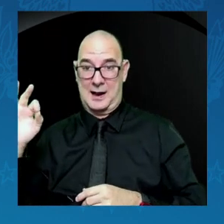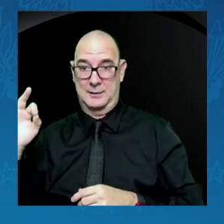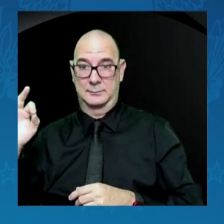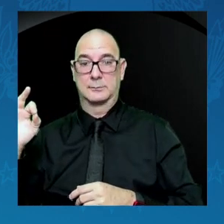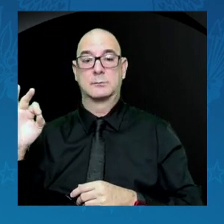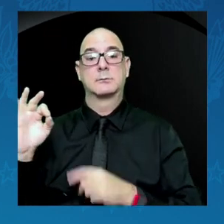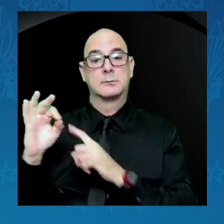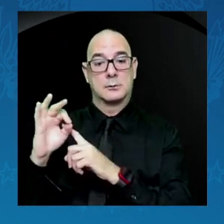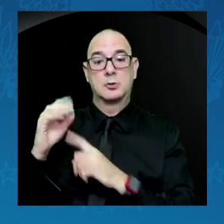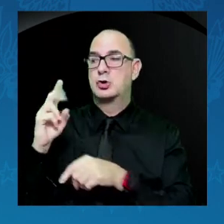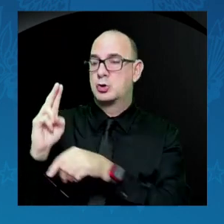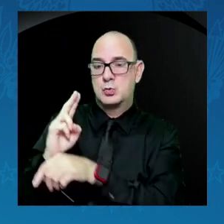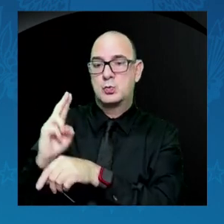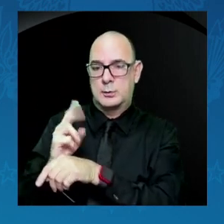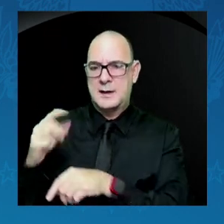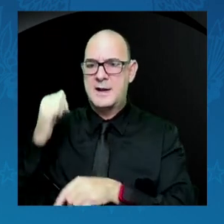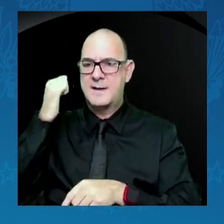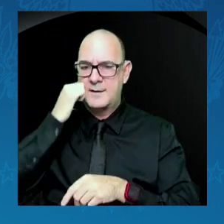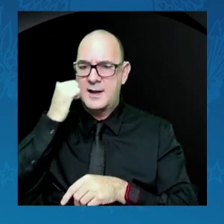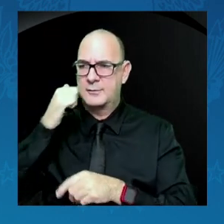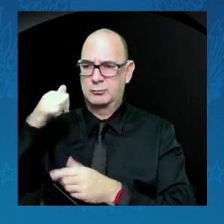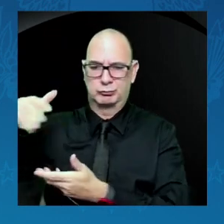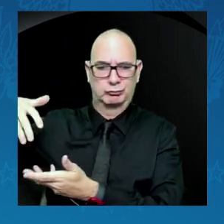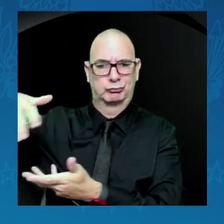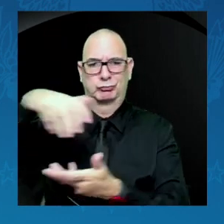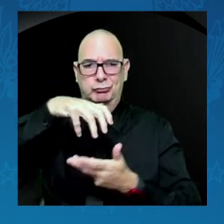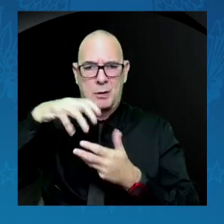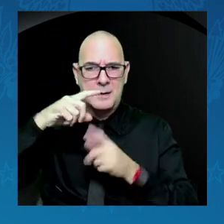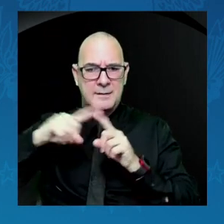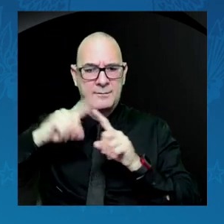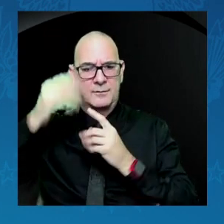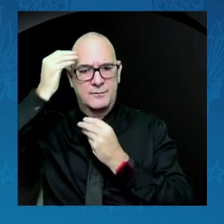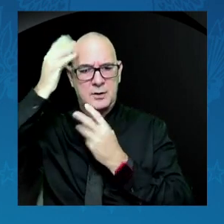that then you put to work to solve problems here on Earth.